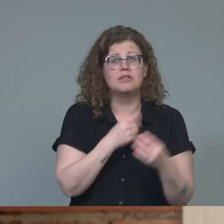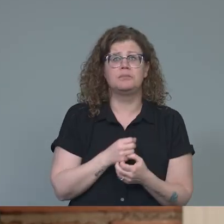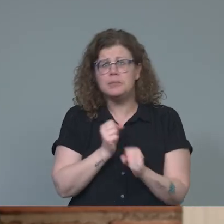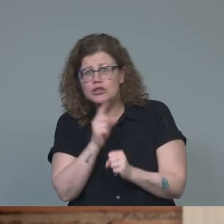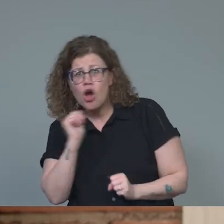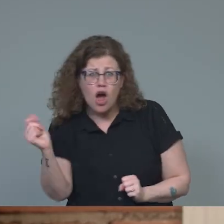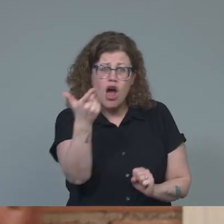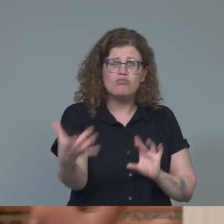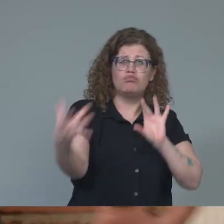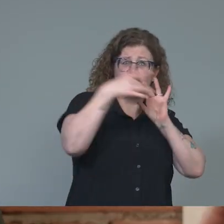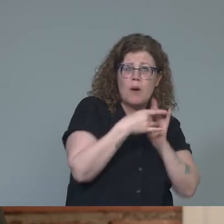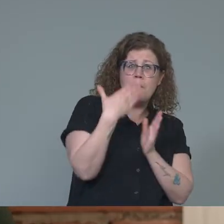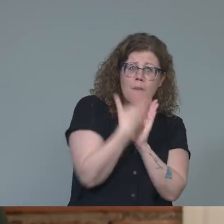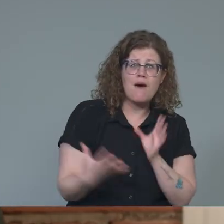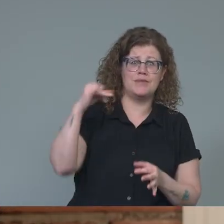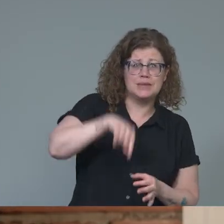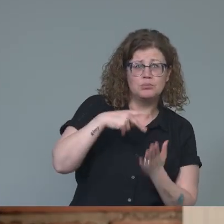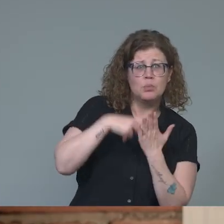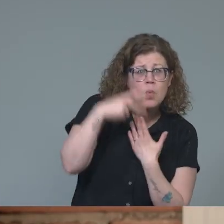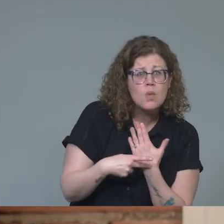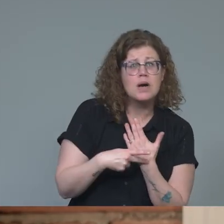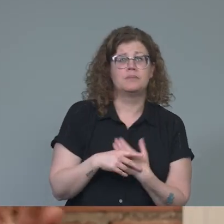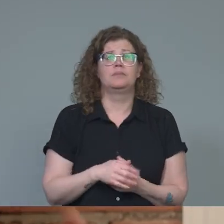sharing information, making sure they're a part of the process, that they're informed